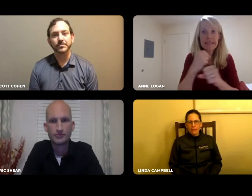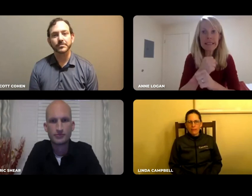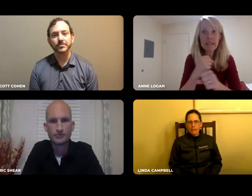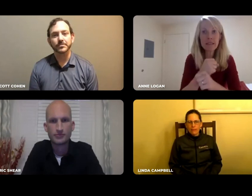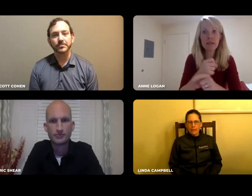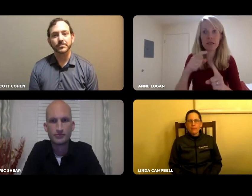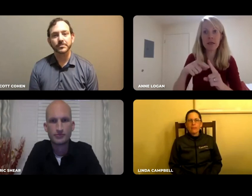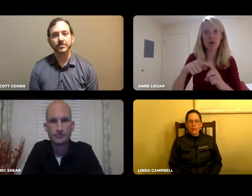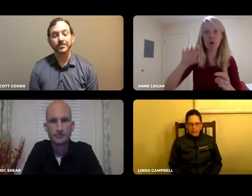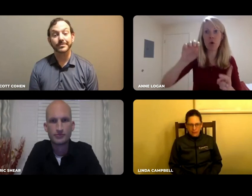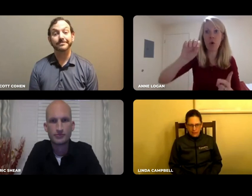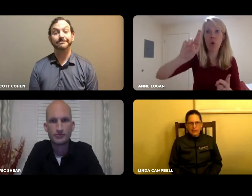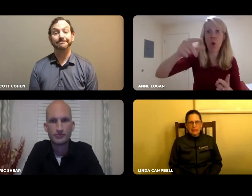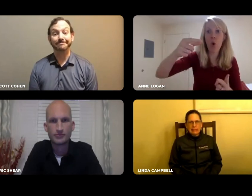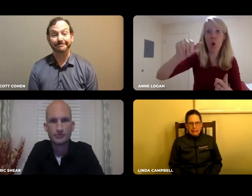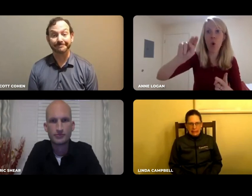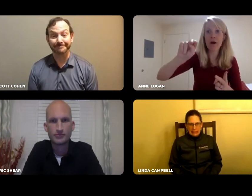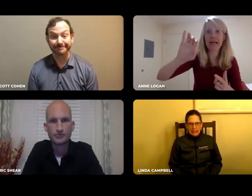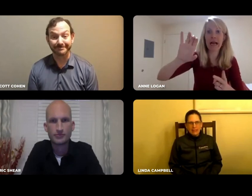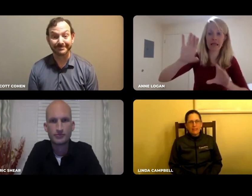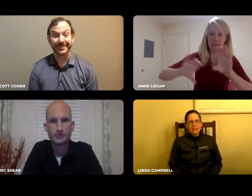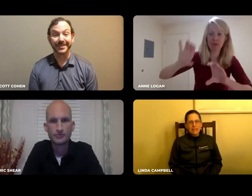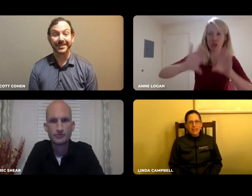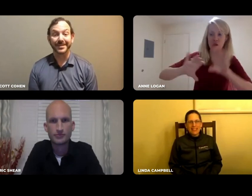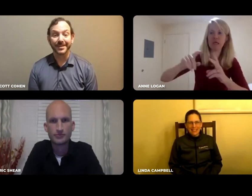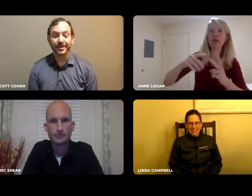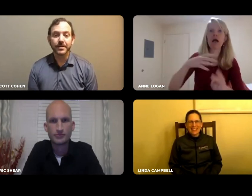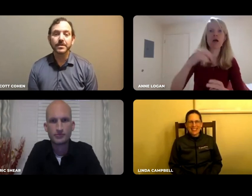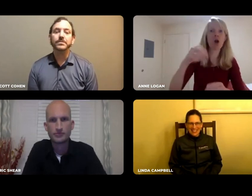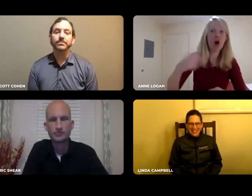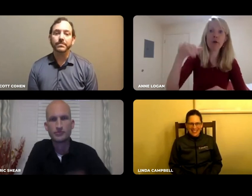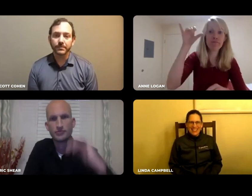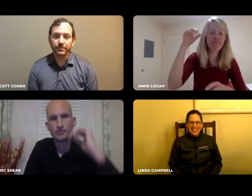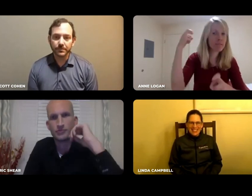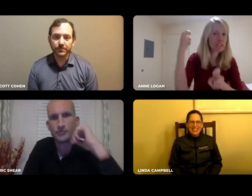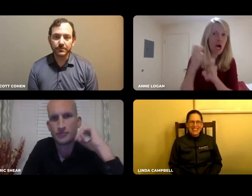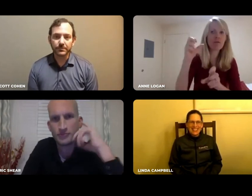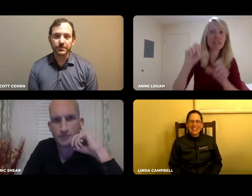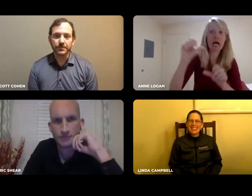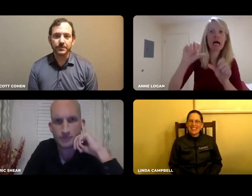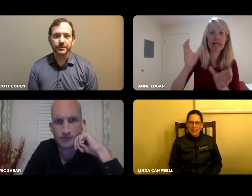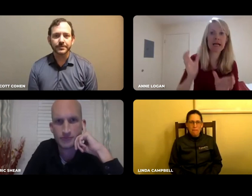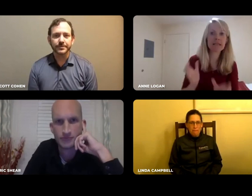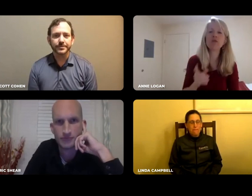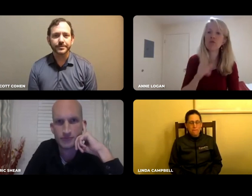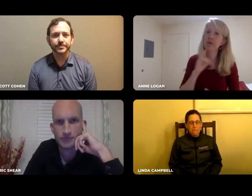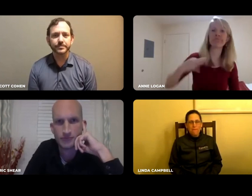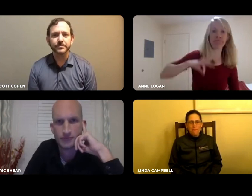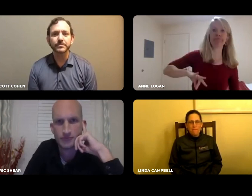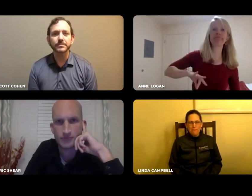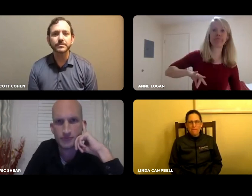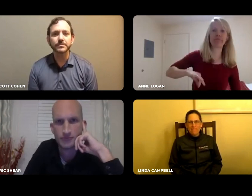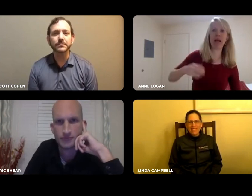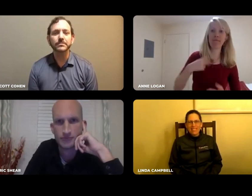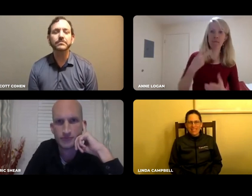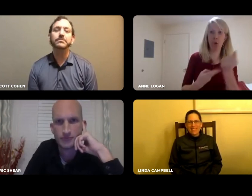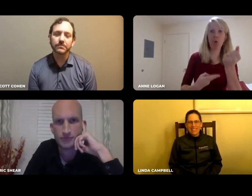I'm taking chemistry, organic and other very difficult material.